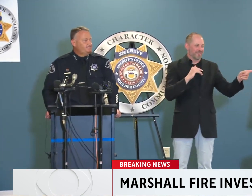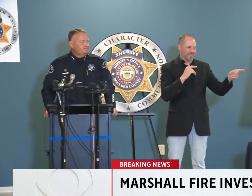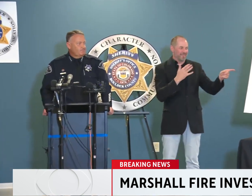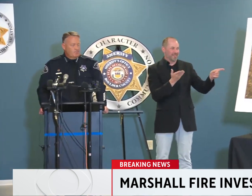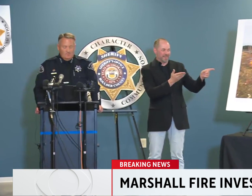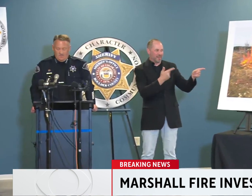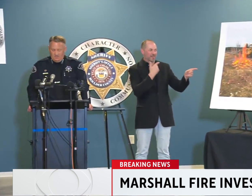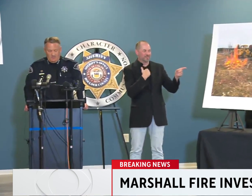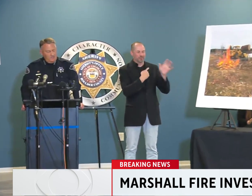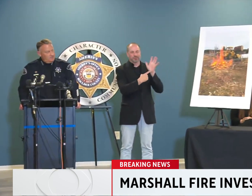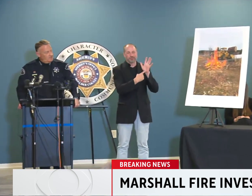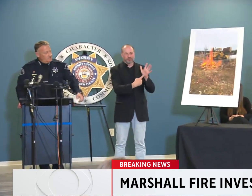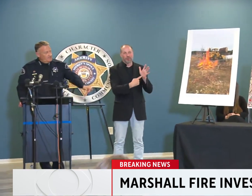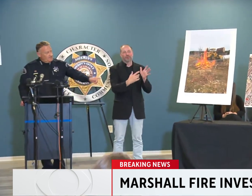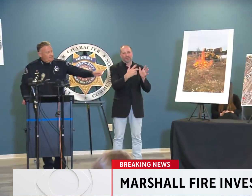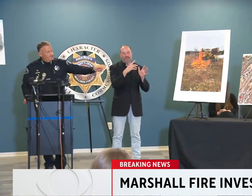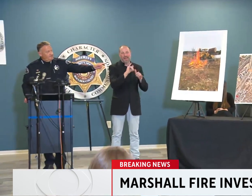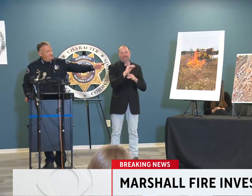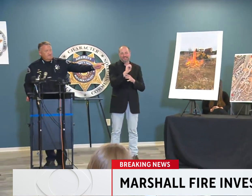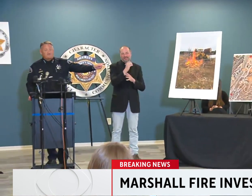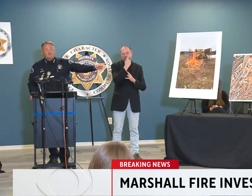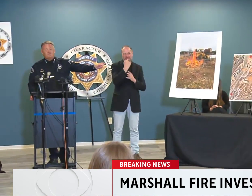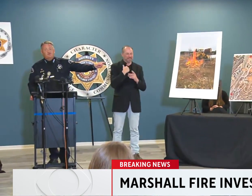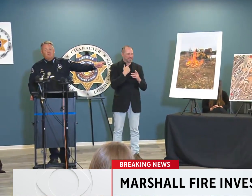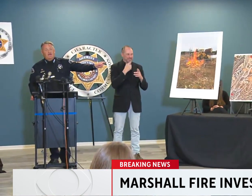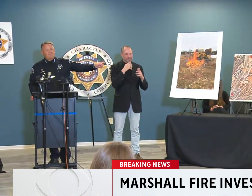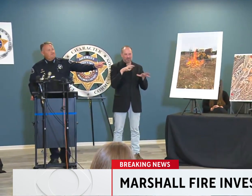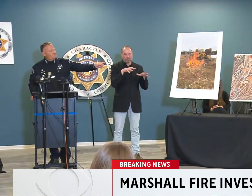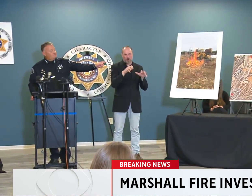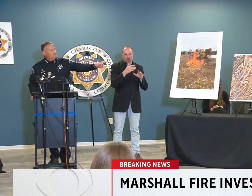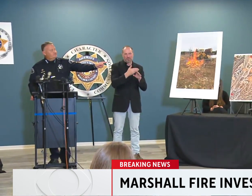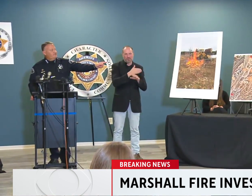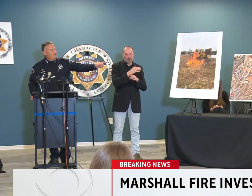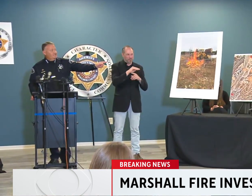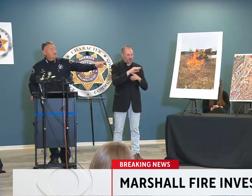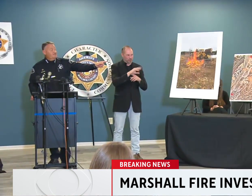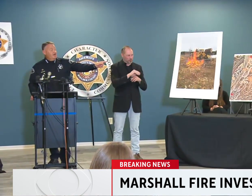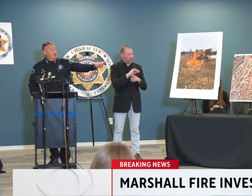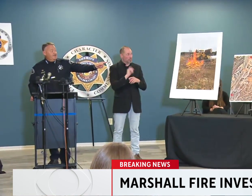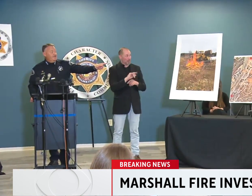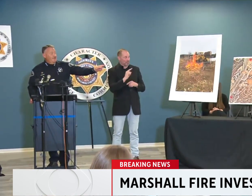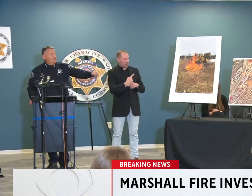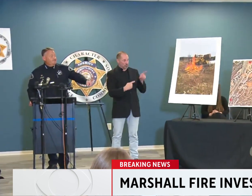FAR LEFT SIDE. YOU CAN SEE AN ABOVEGROUND POOL. THAT AT THE TIME WAS FILLED WITH WATER. IT IS NOW ICED OVER DUE TO THE